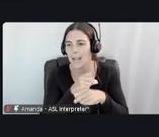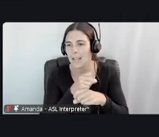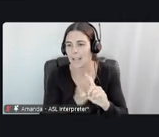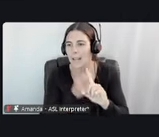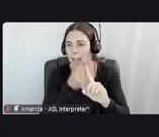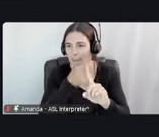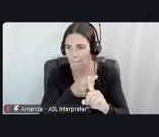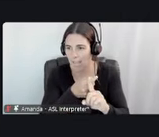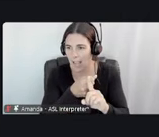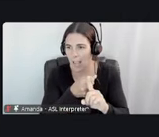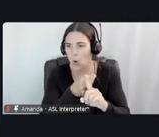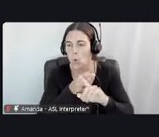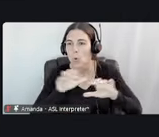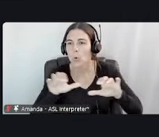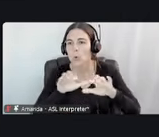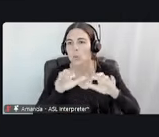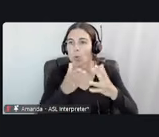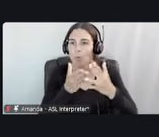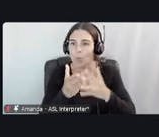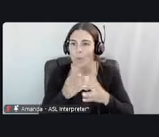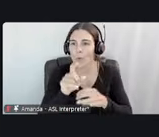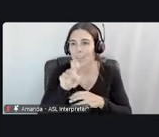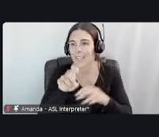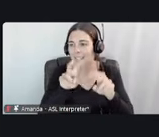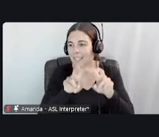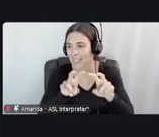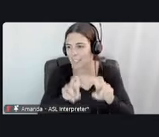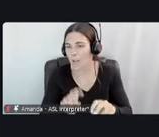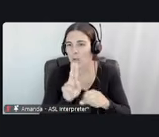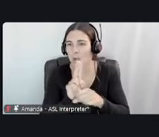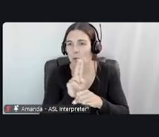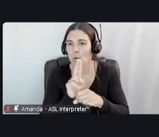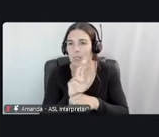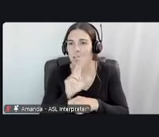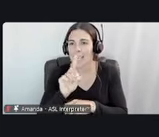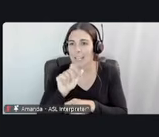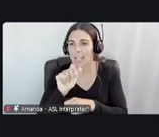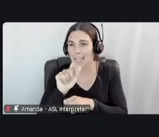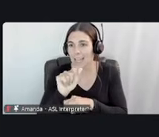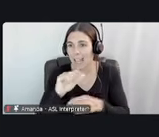regional needs assessment using both the data that we are getting both on the numbers side and the